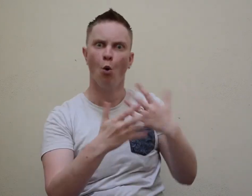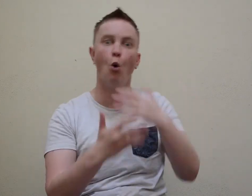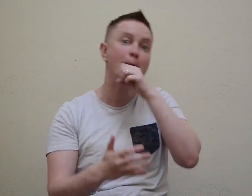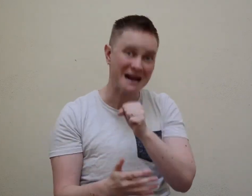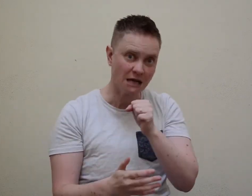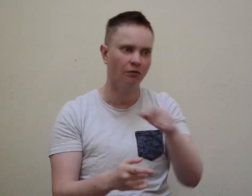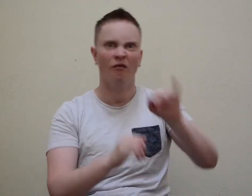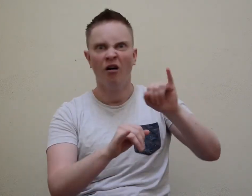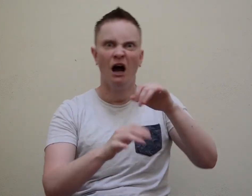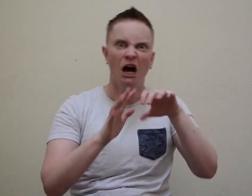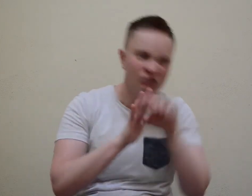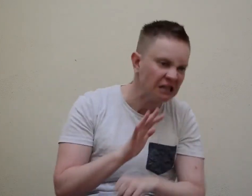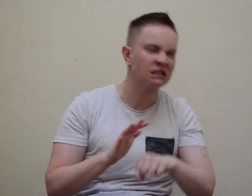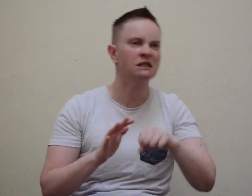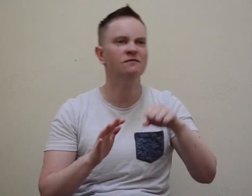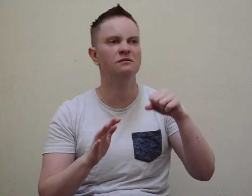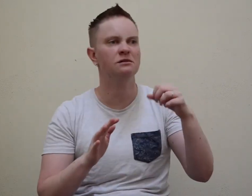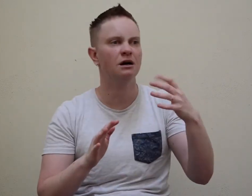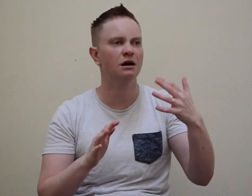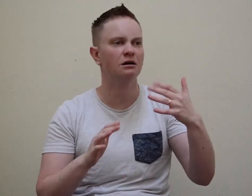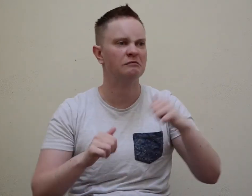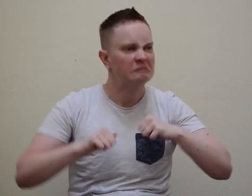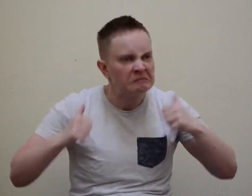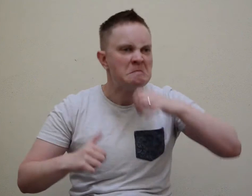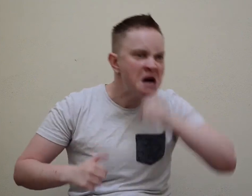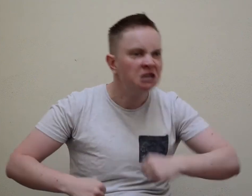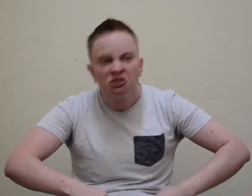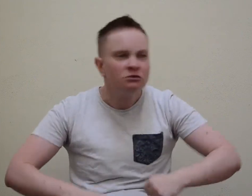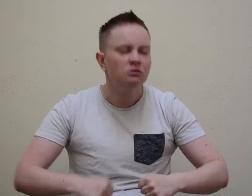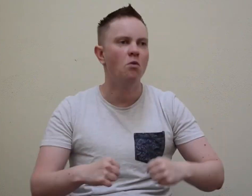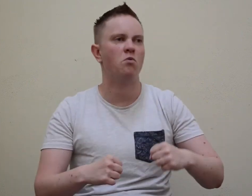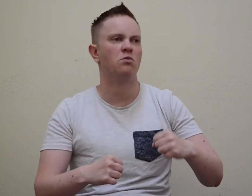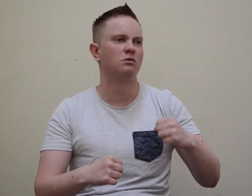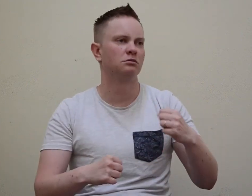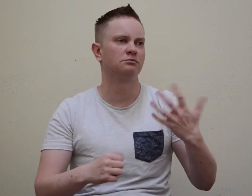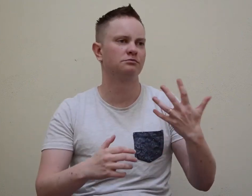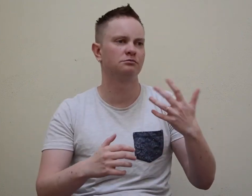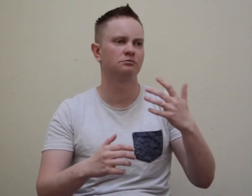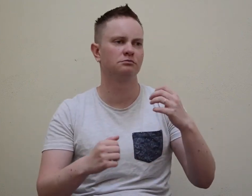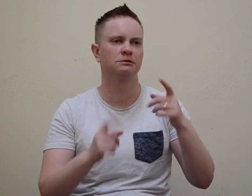How society constructs men being aggressive, being the tough man,